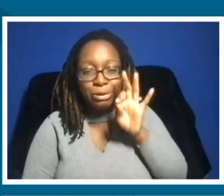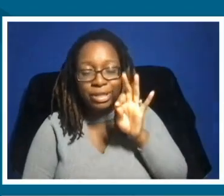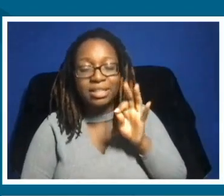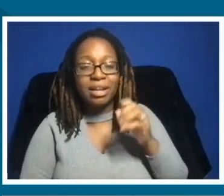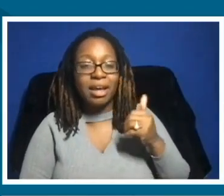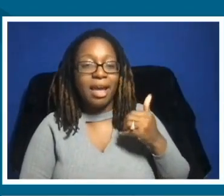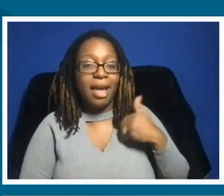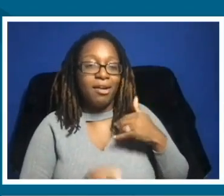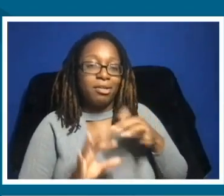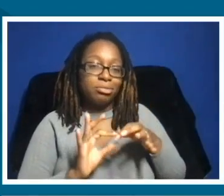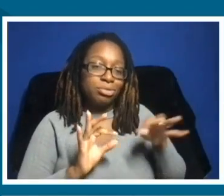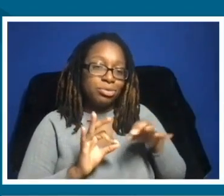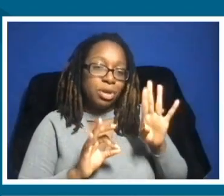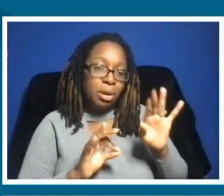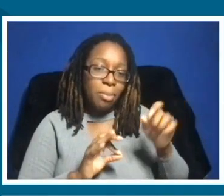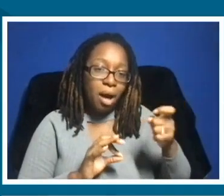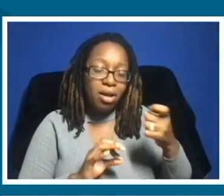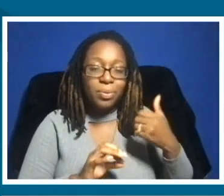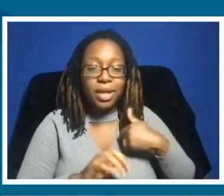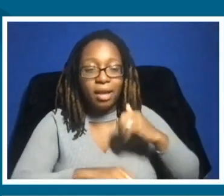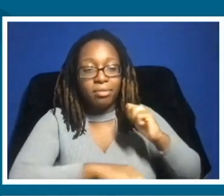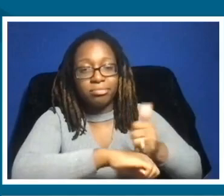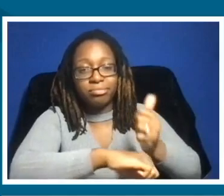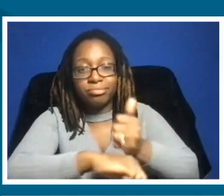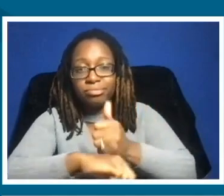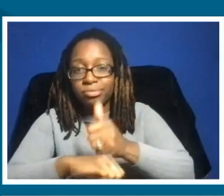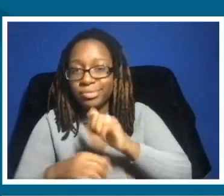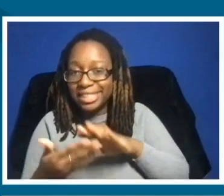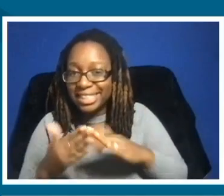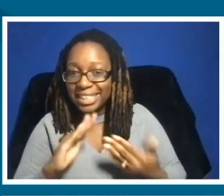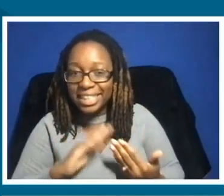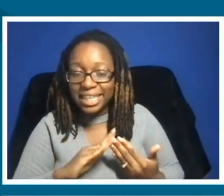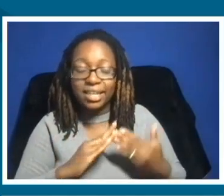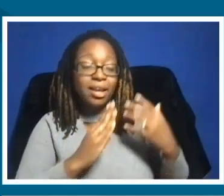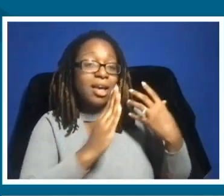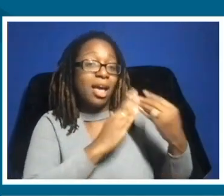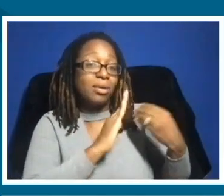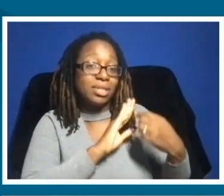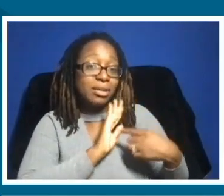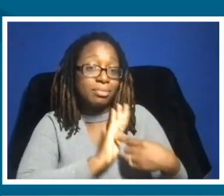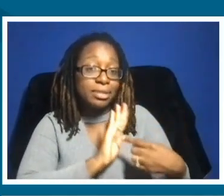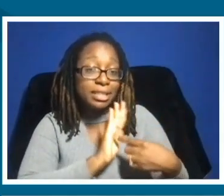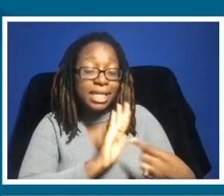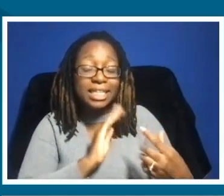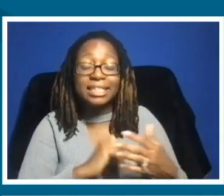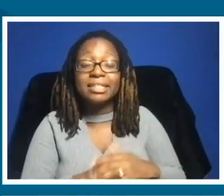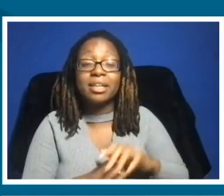the city we have outdoor exhibits uh